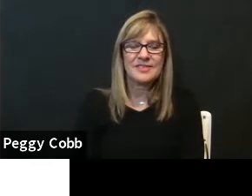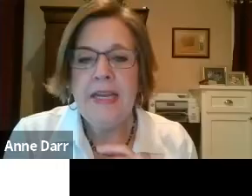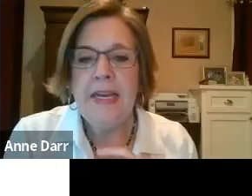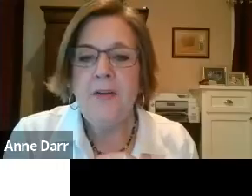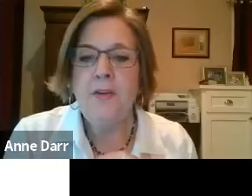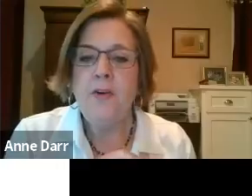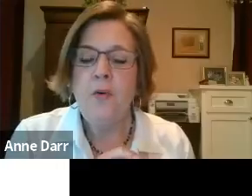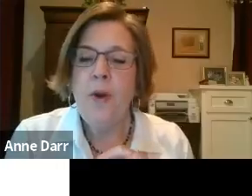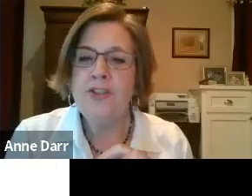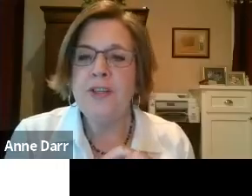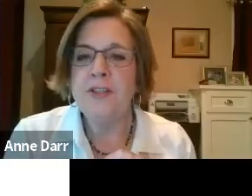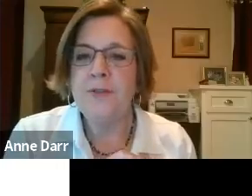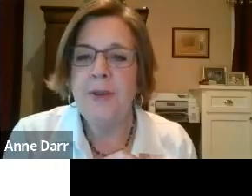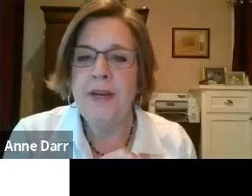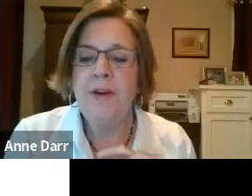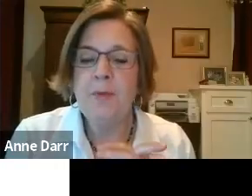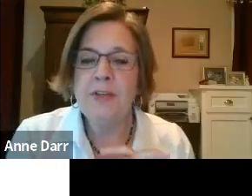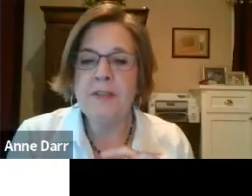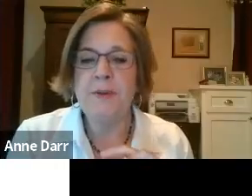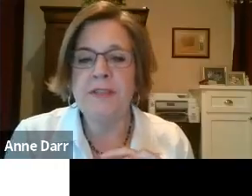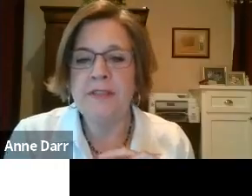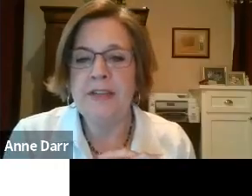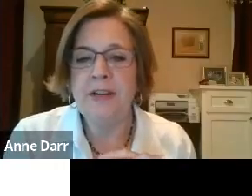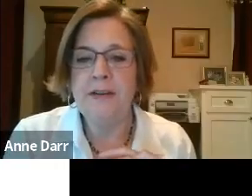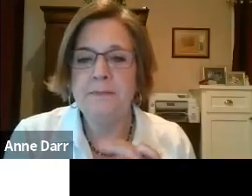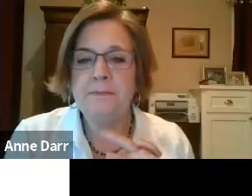Great. Any other questions from any of our participants to this evening?